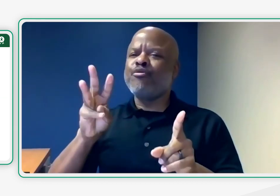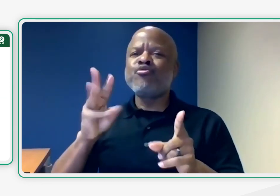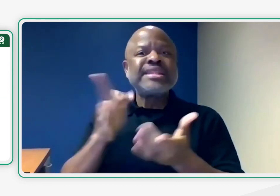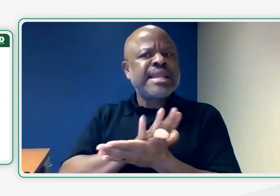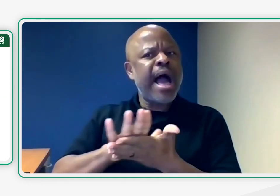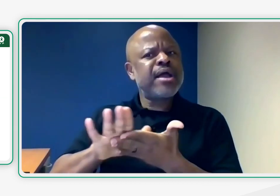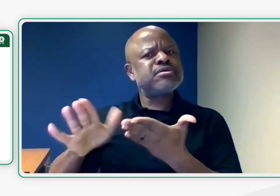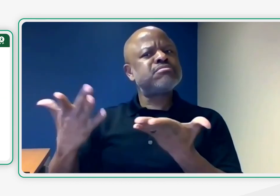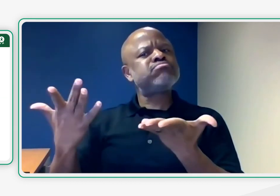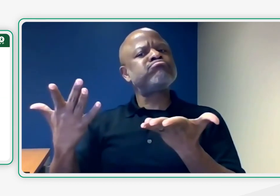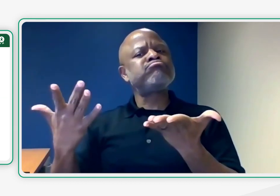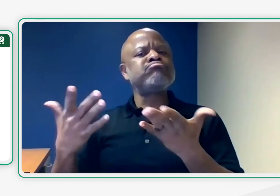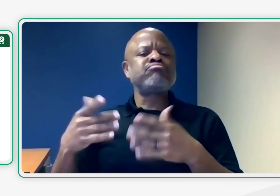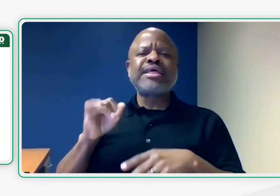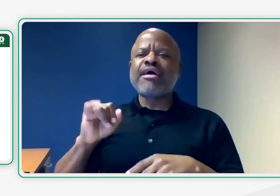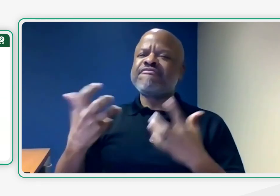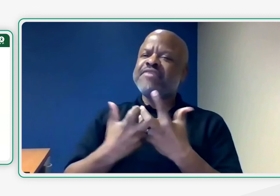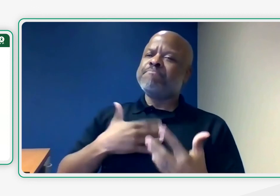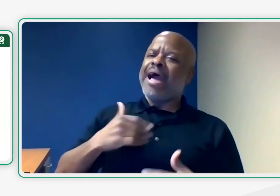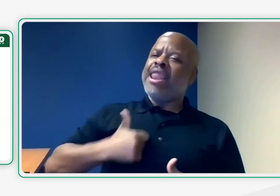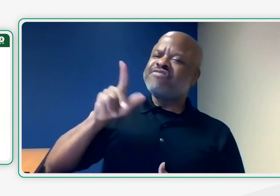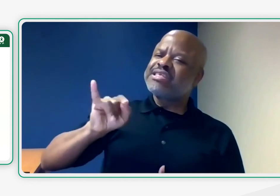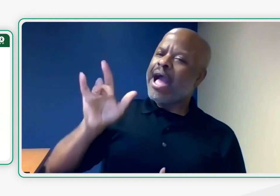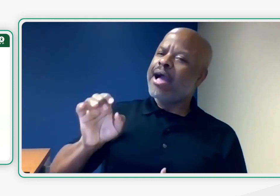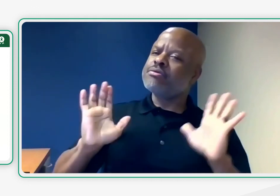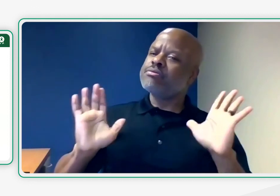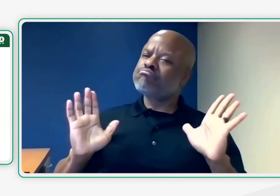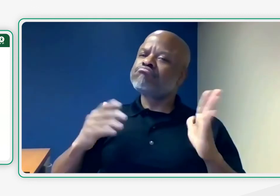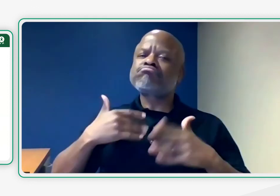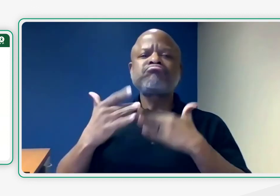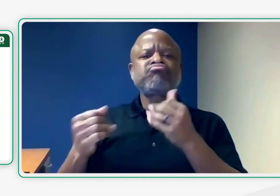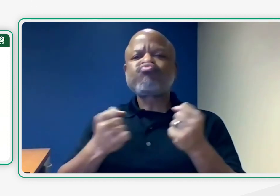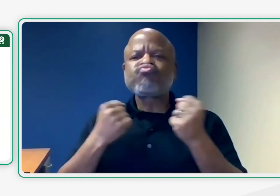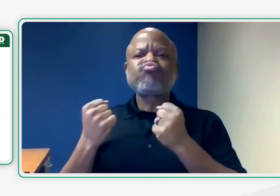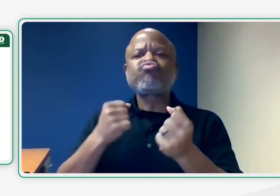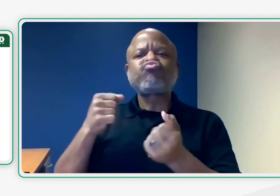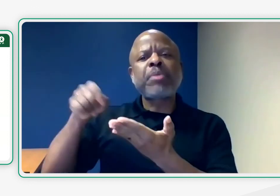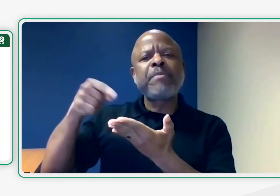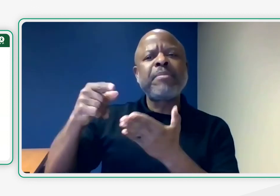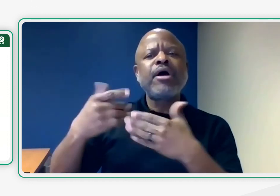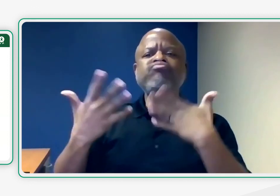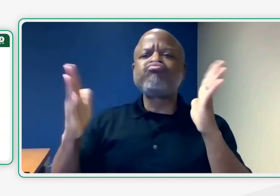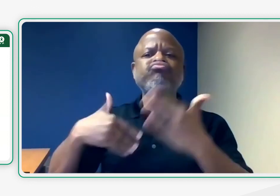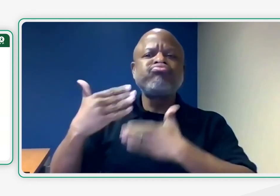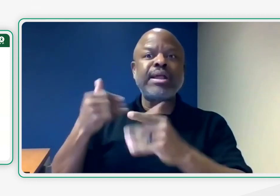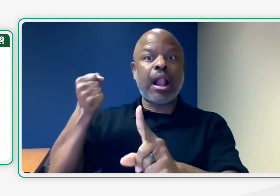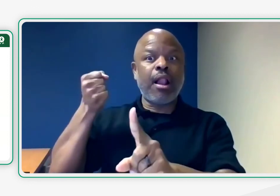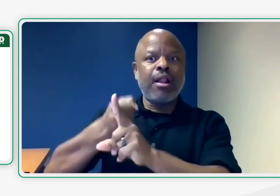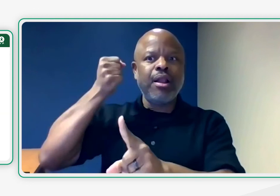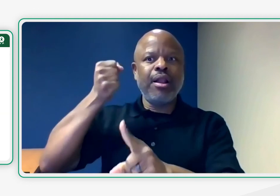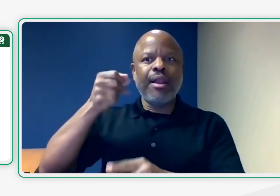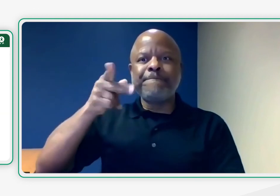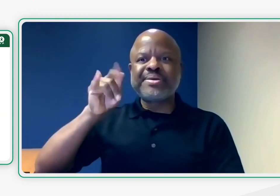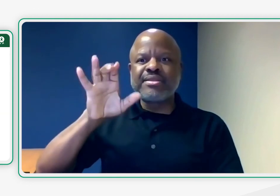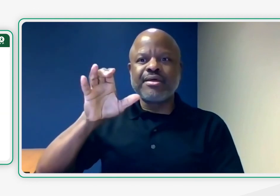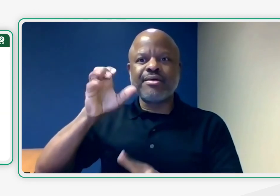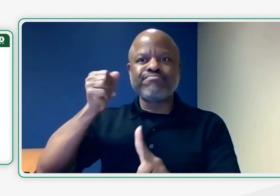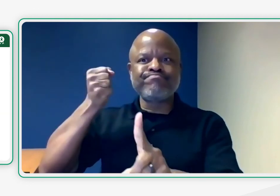But we never really felt at home in this BMW, you know. And so we started thinking about lifestyle.